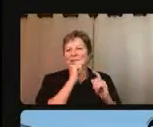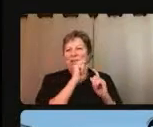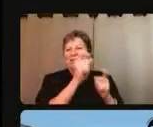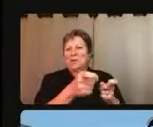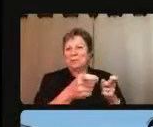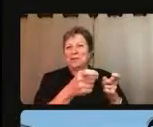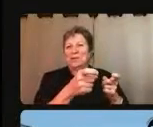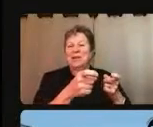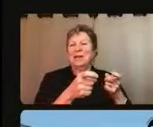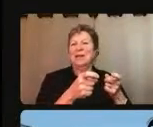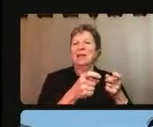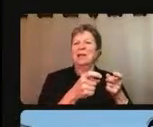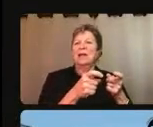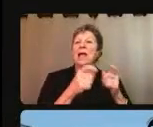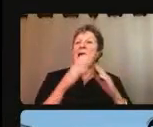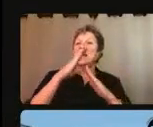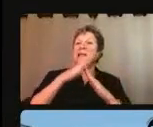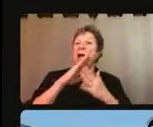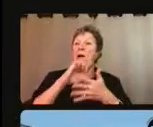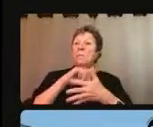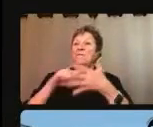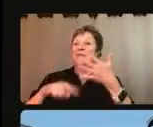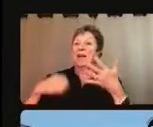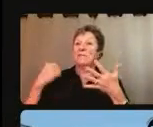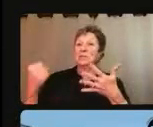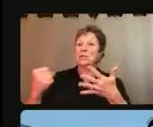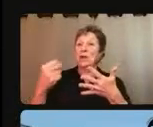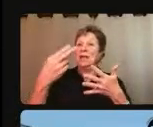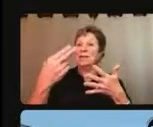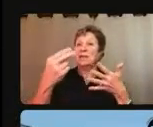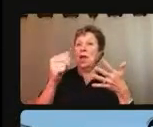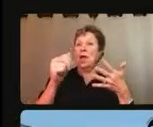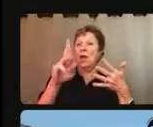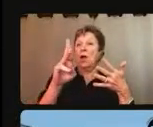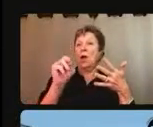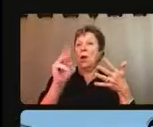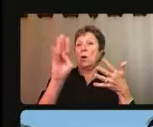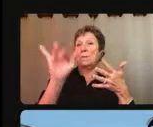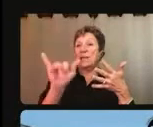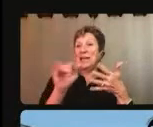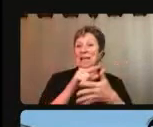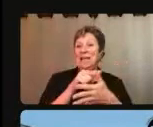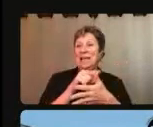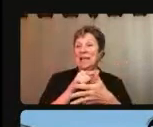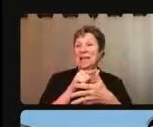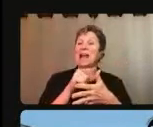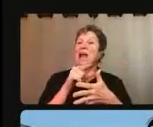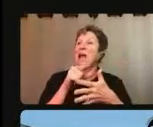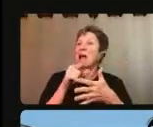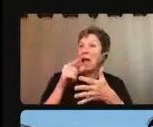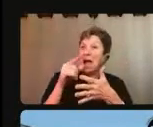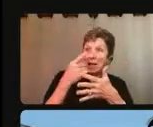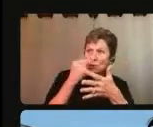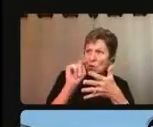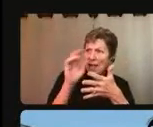LEAD AND HOW BETTER BE ABLE TO